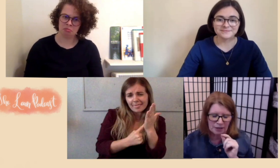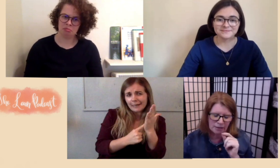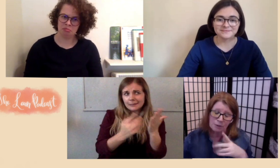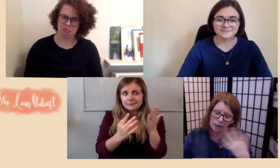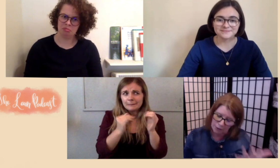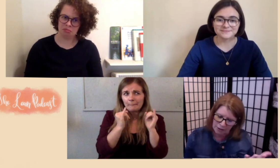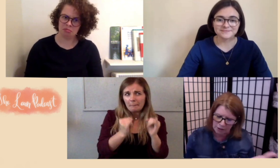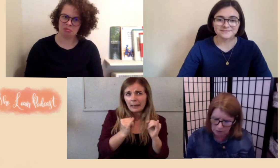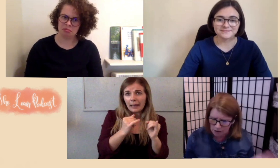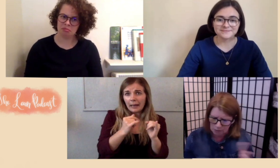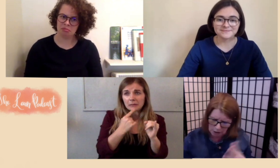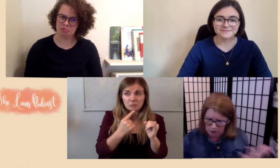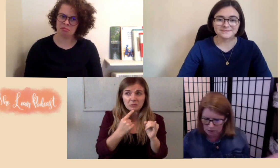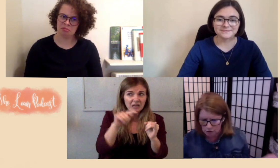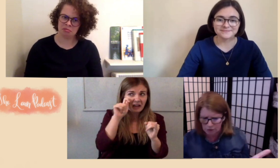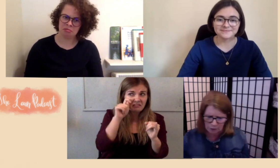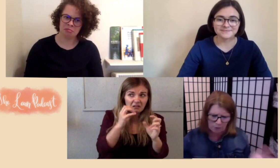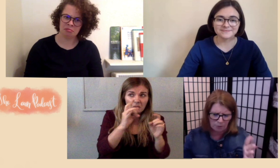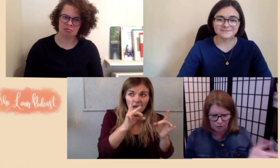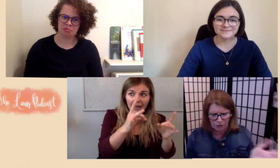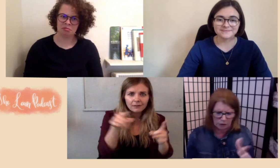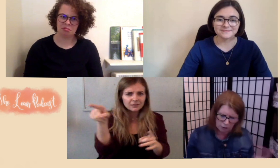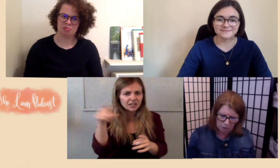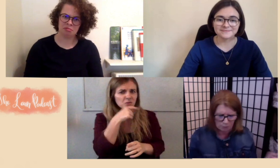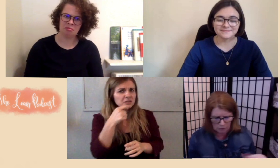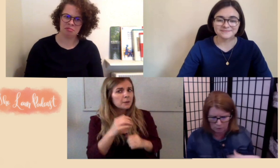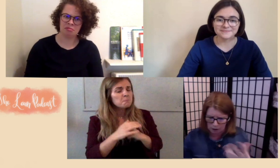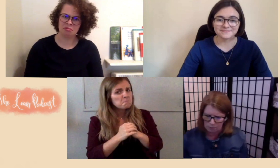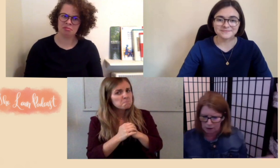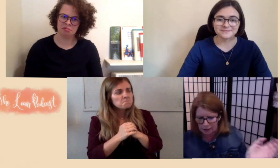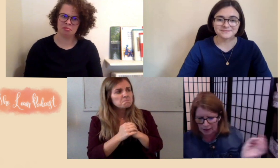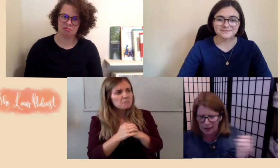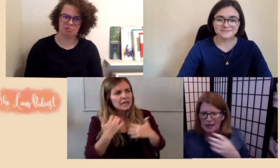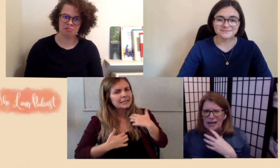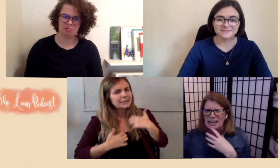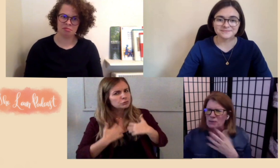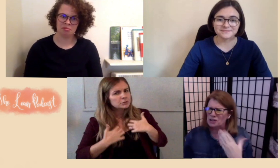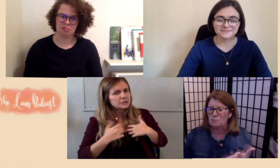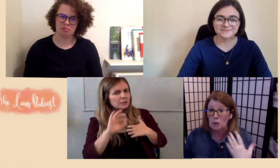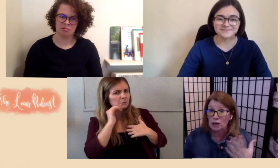He was like saying, "well, that's interesting. And perhaps you should do a literature search."